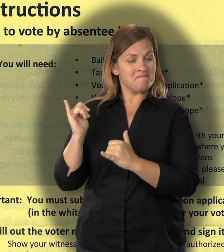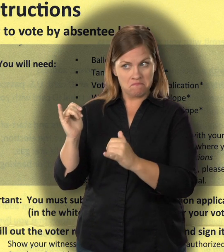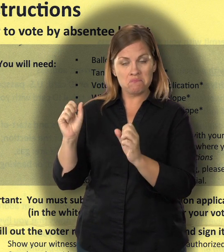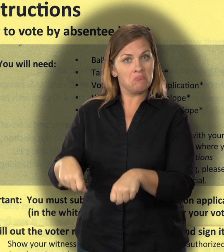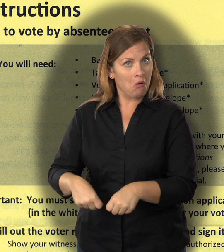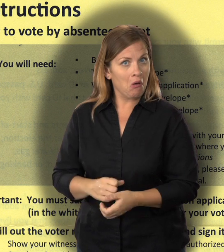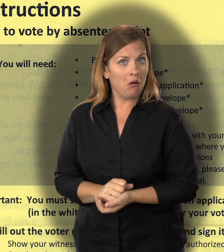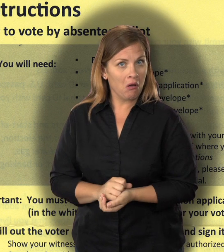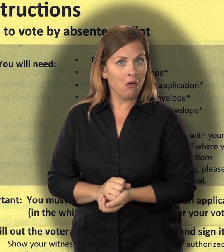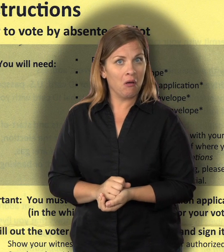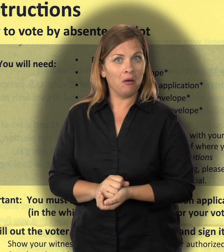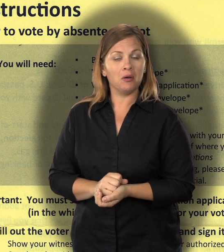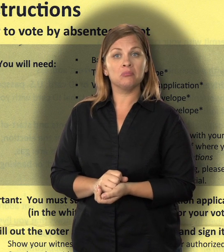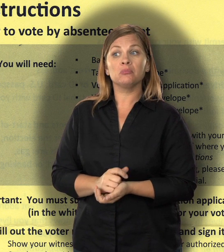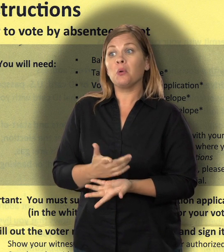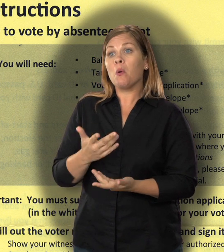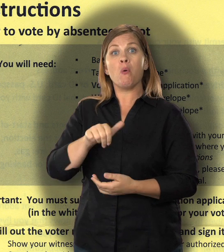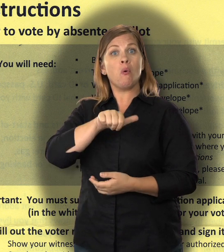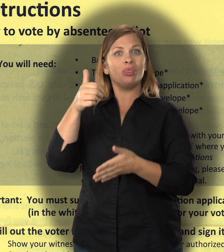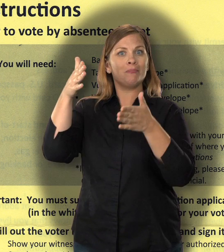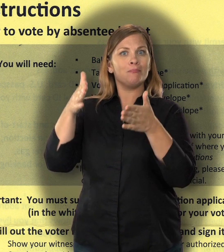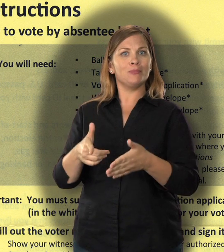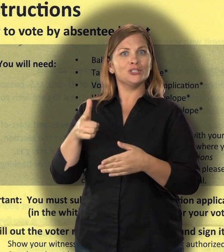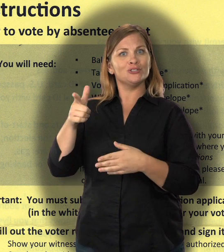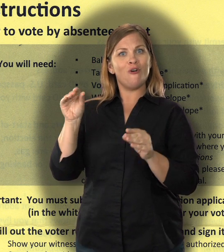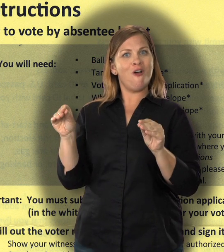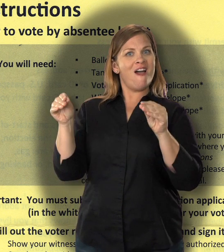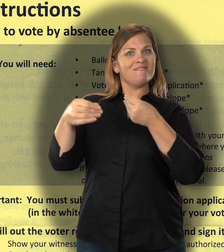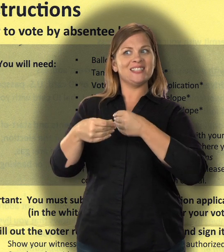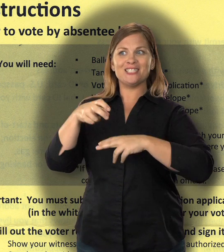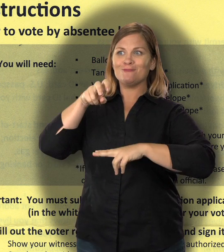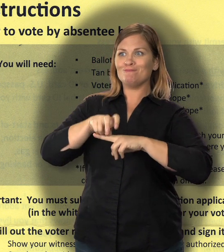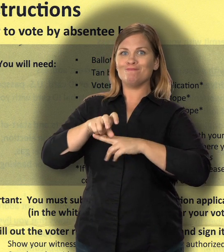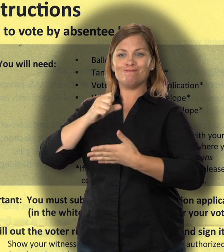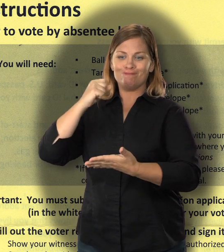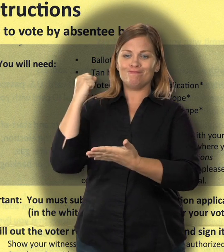Or it can be a notary public or a person with the authority to administer oaths